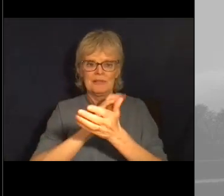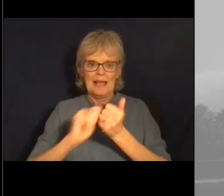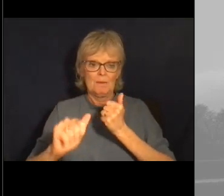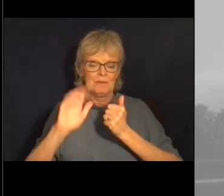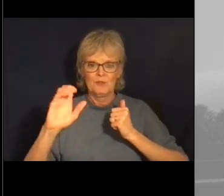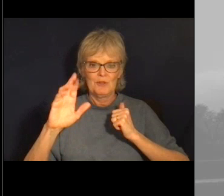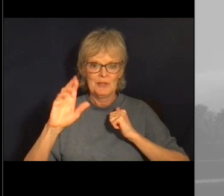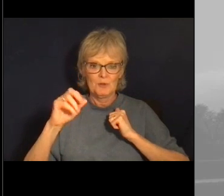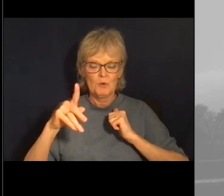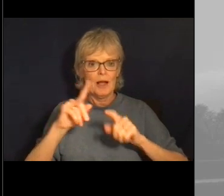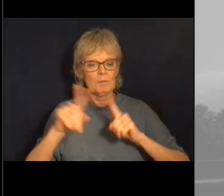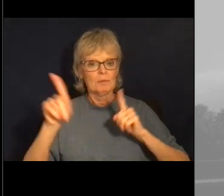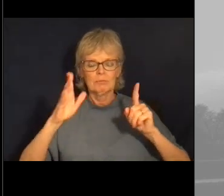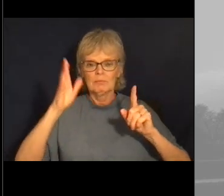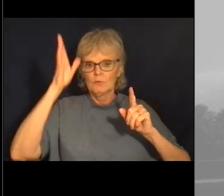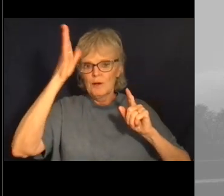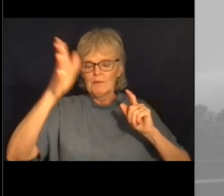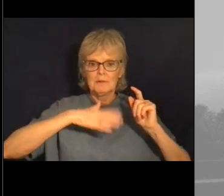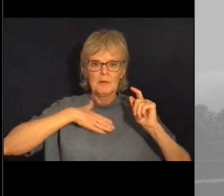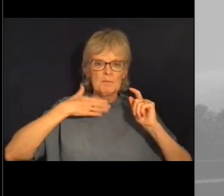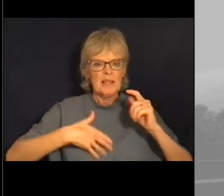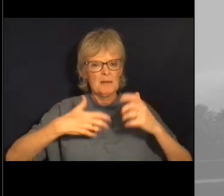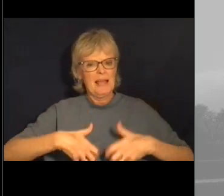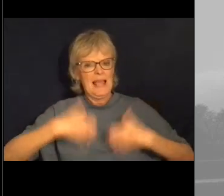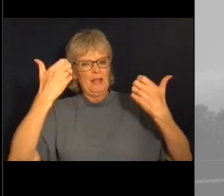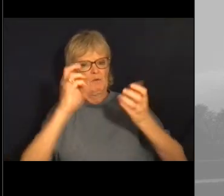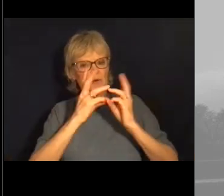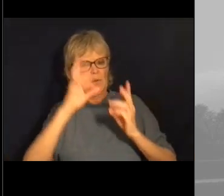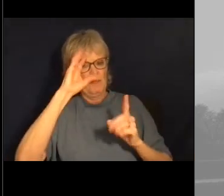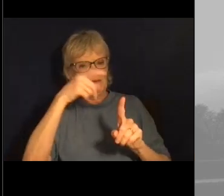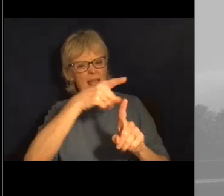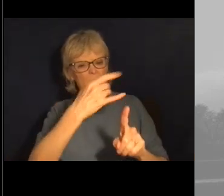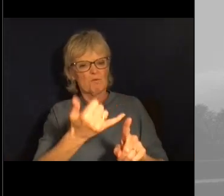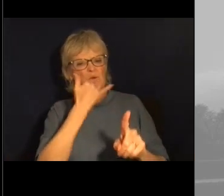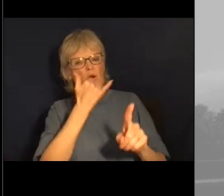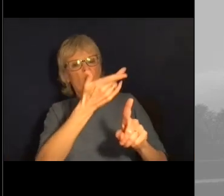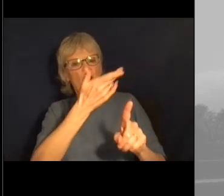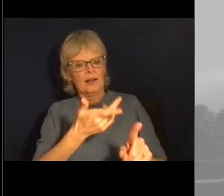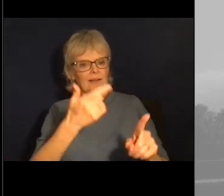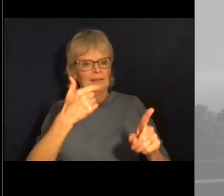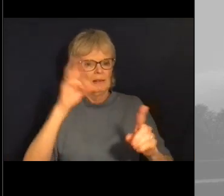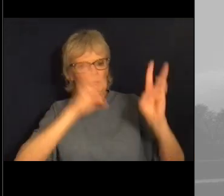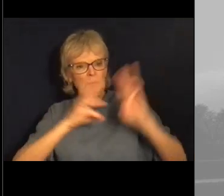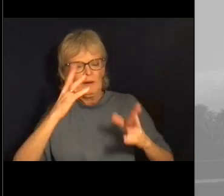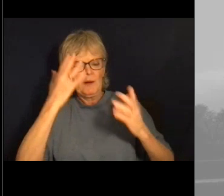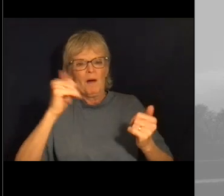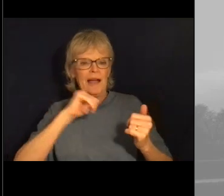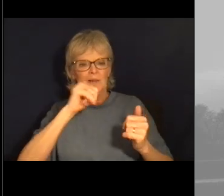but he was very upset and he was very angry at the weatherman on TV and said, "You know, they're always wrong. And I don't know why I listened to them." and that sort of thing.